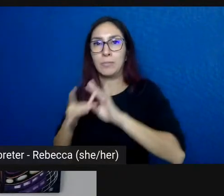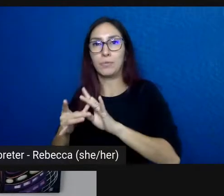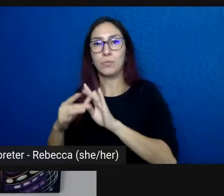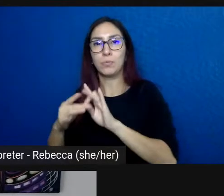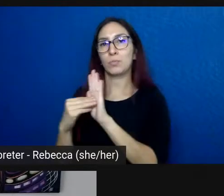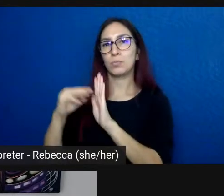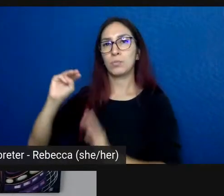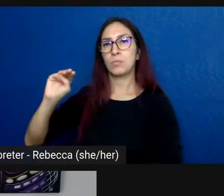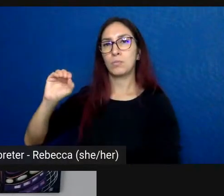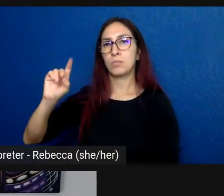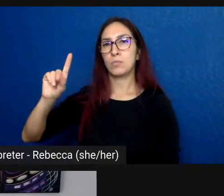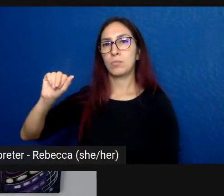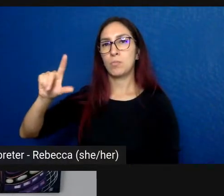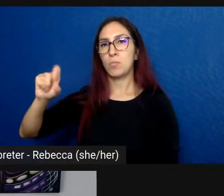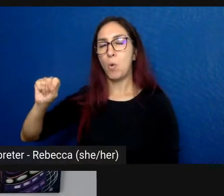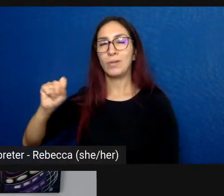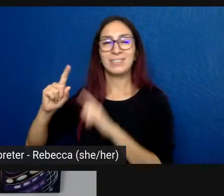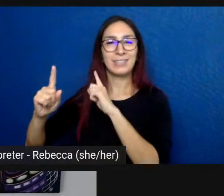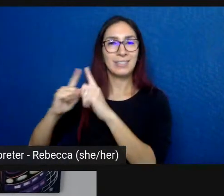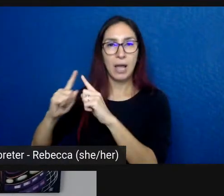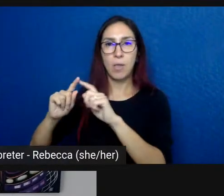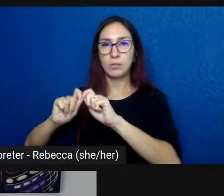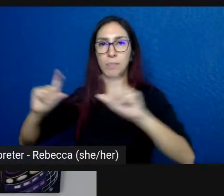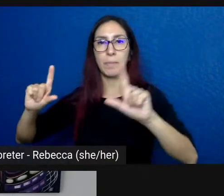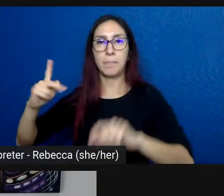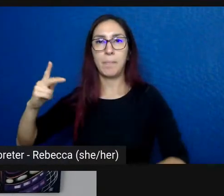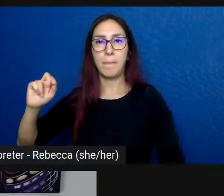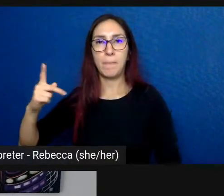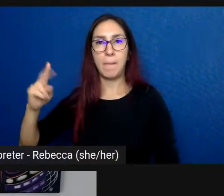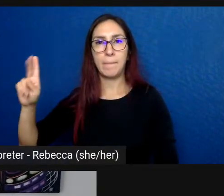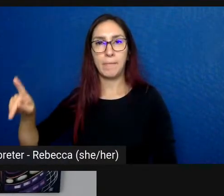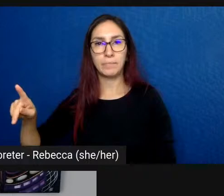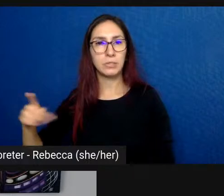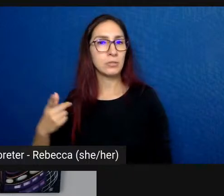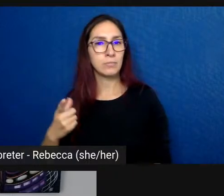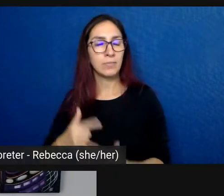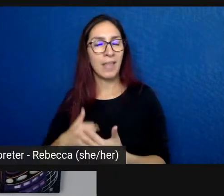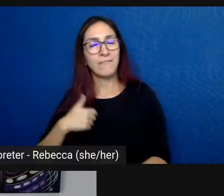What are some of the biggest mistakes that developers make in regard